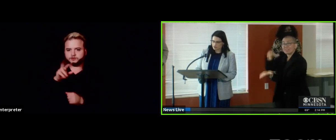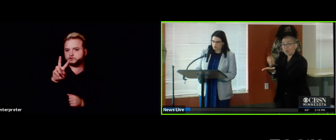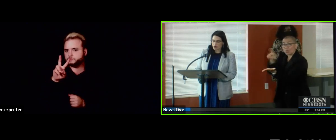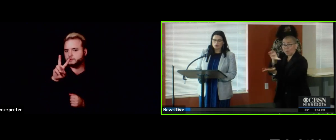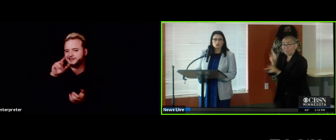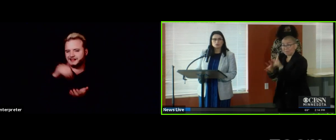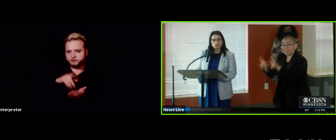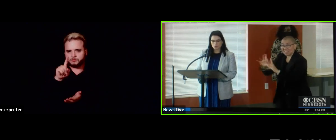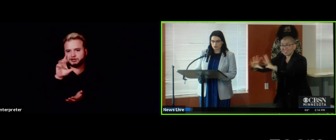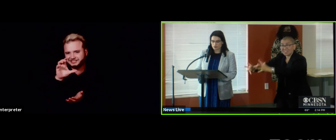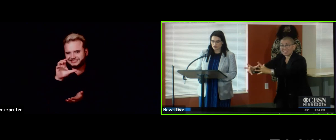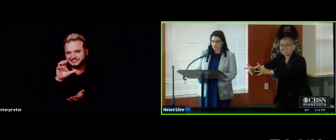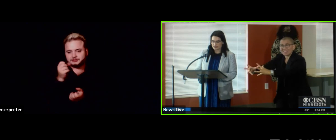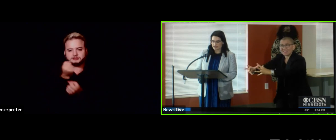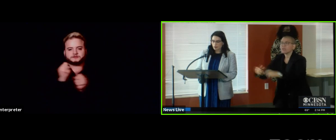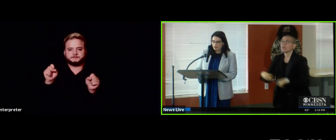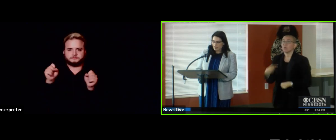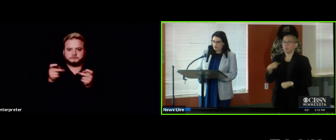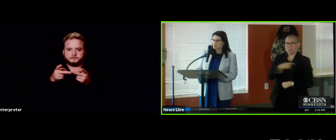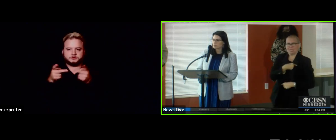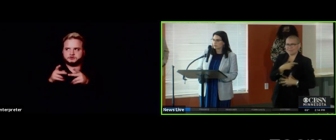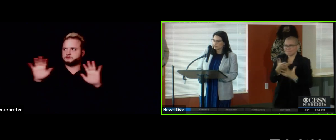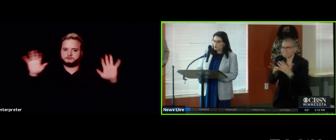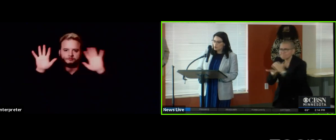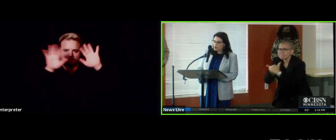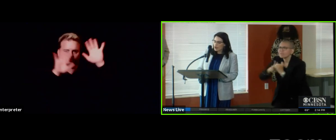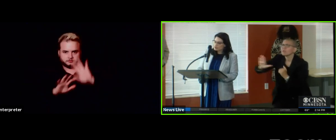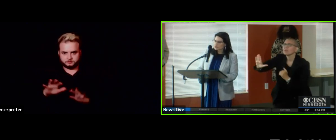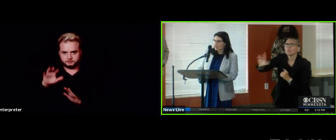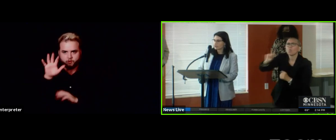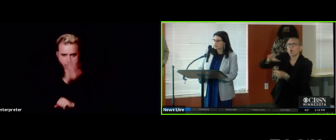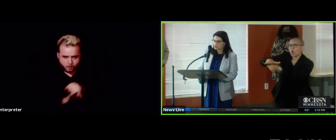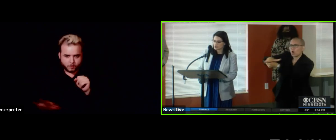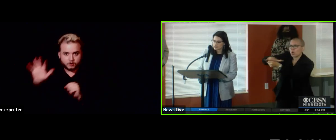and partnered with local communities to help connect people more outside during the civil